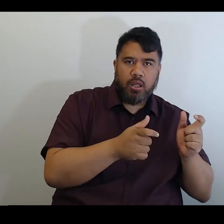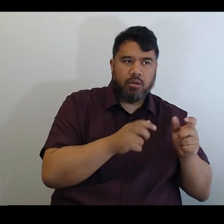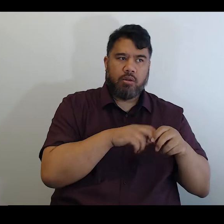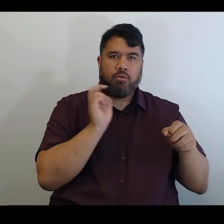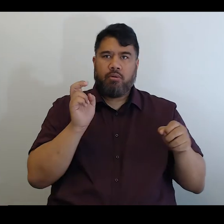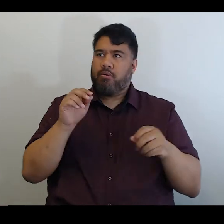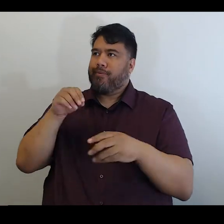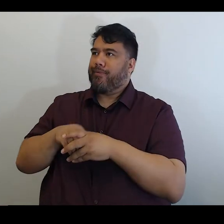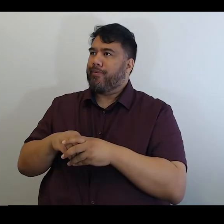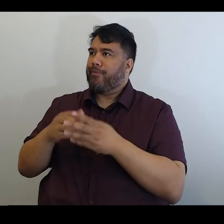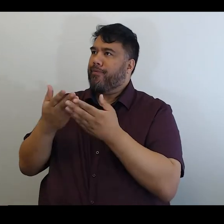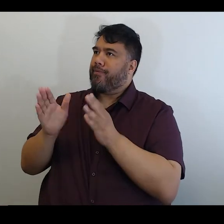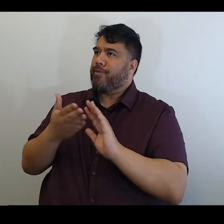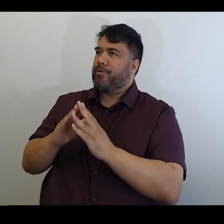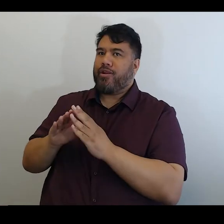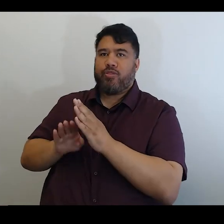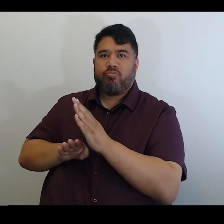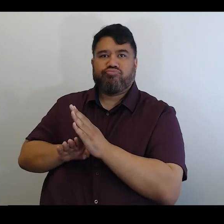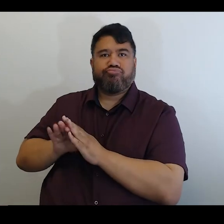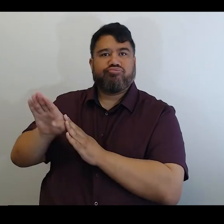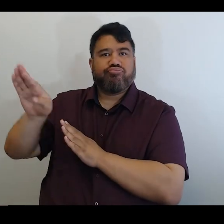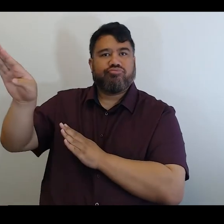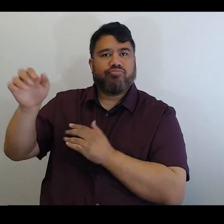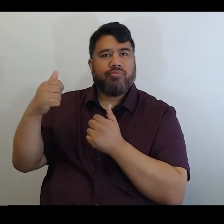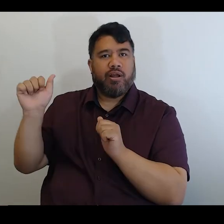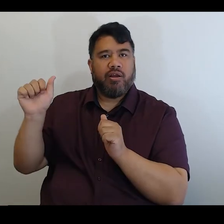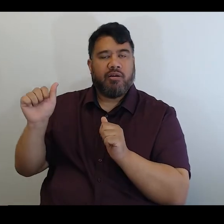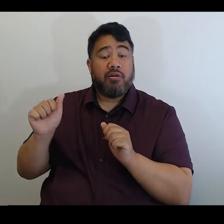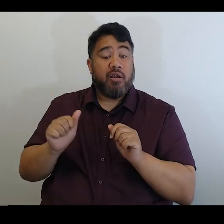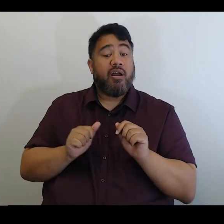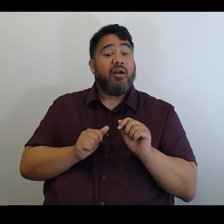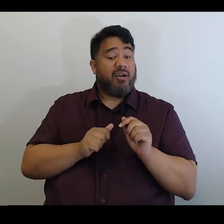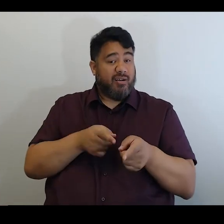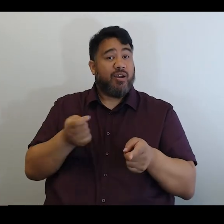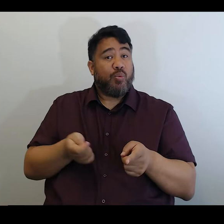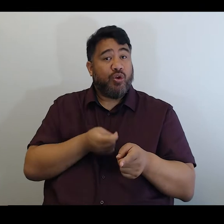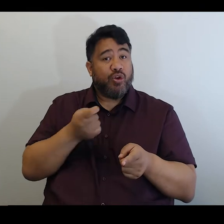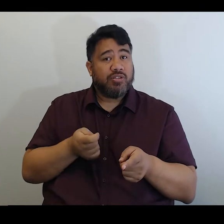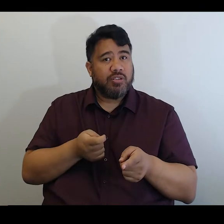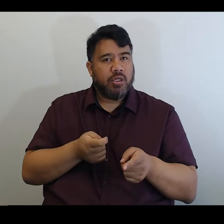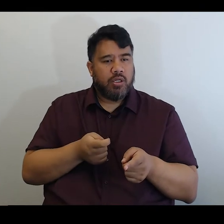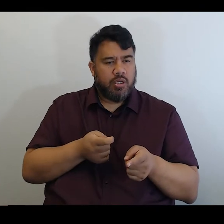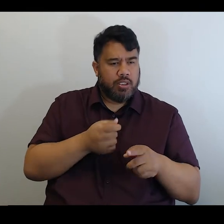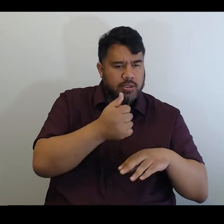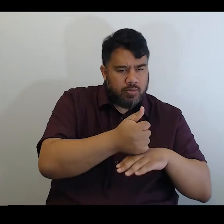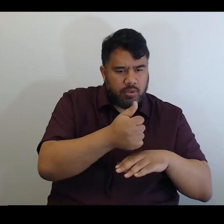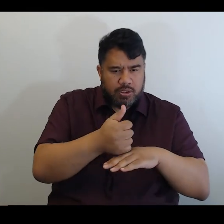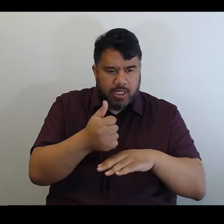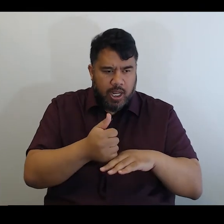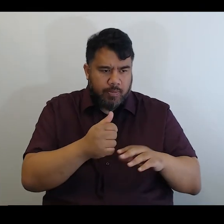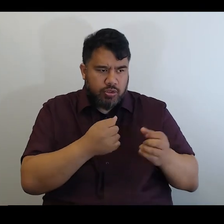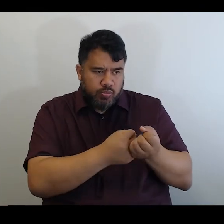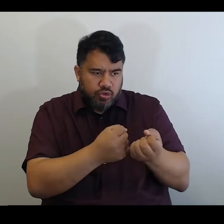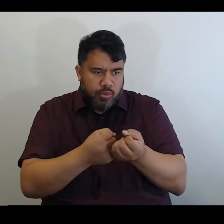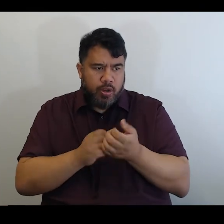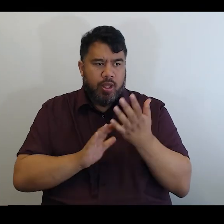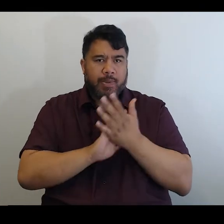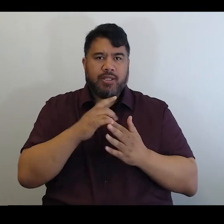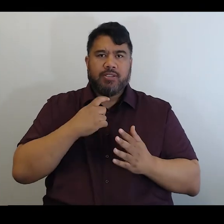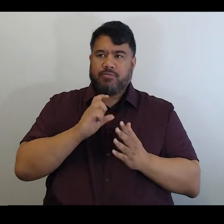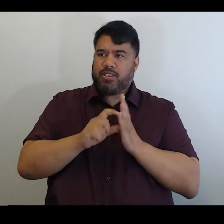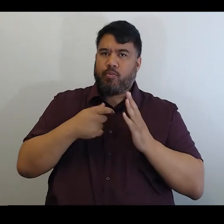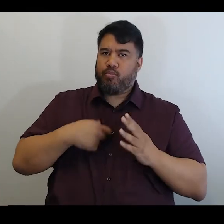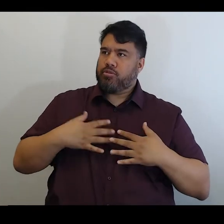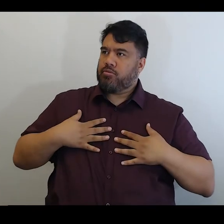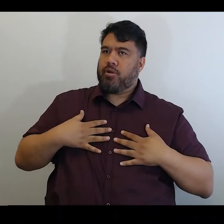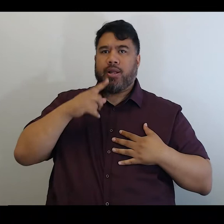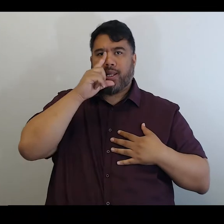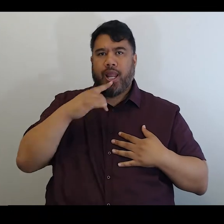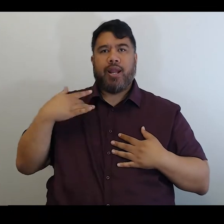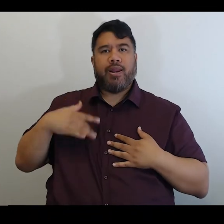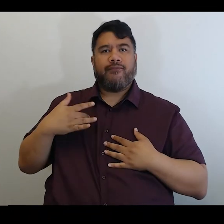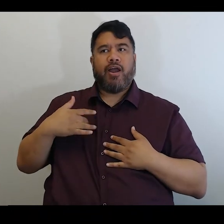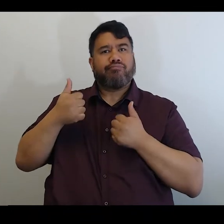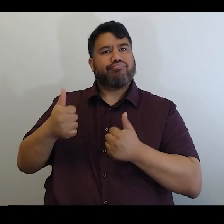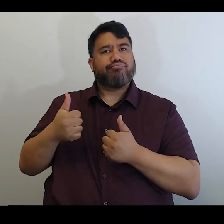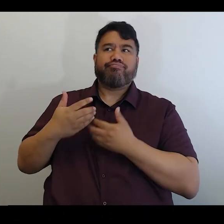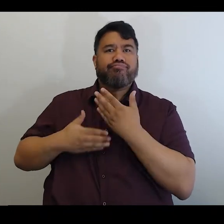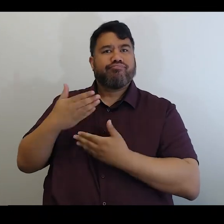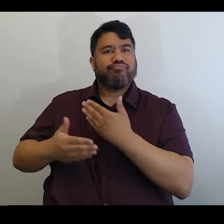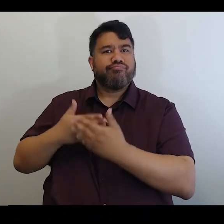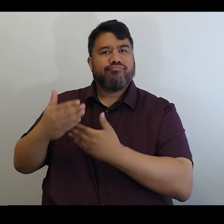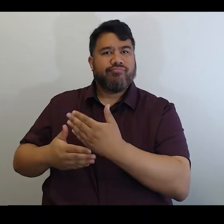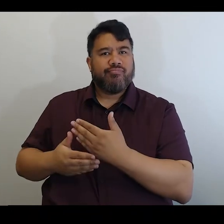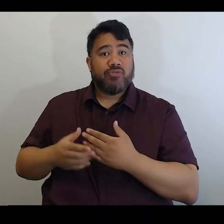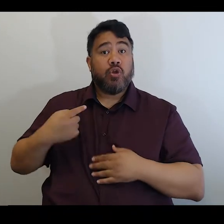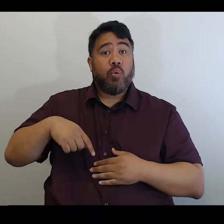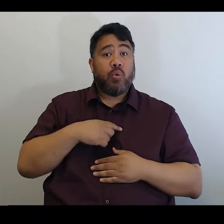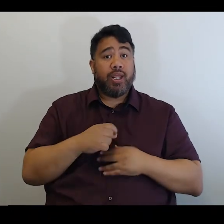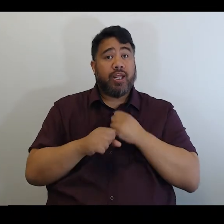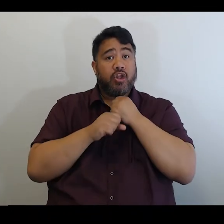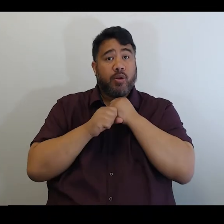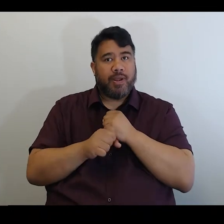So I think, you know, we know that with the right support disabled people can live a good life. So that's what we're committed to delivering on.